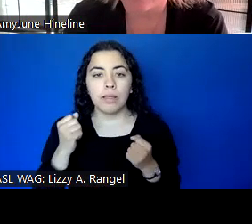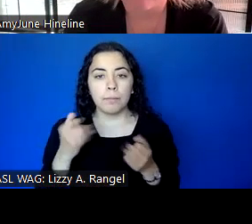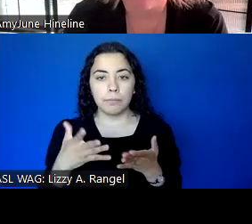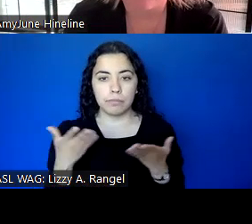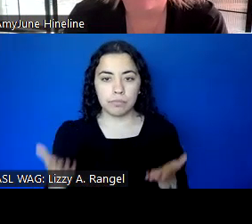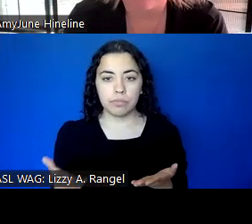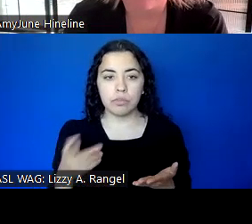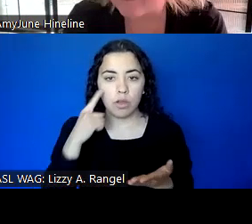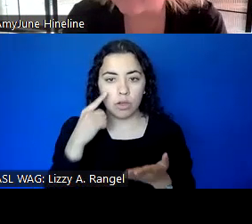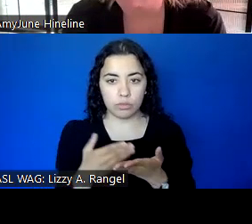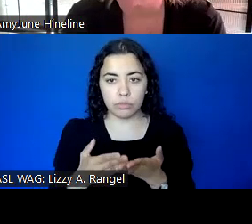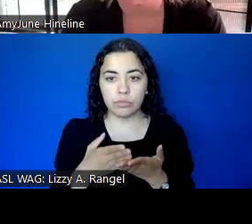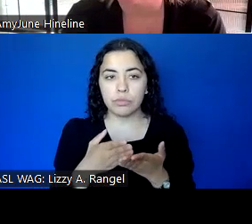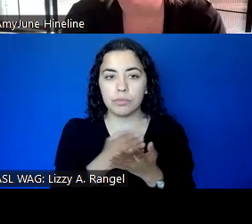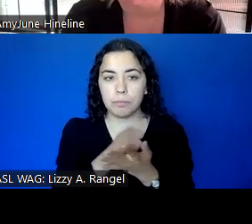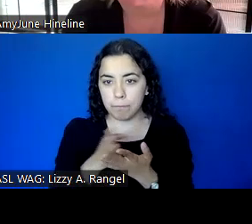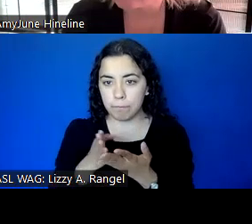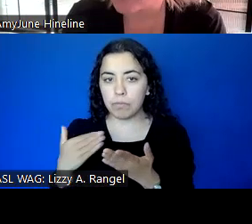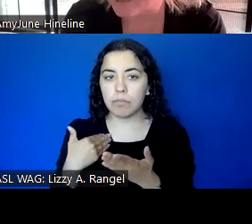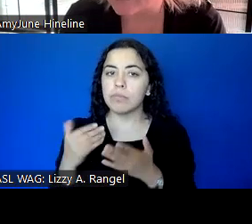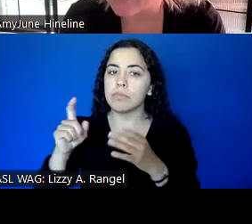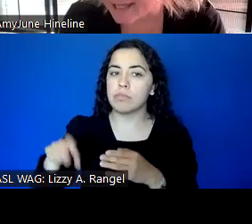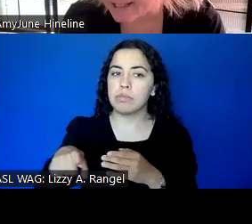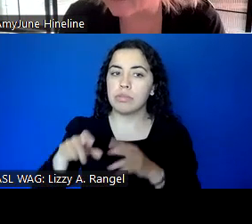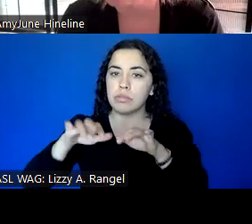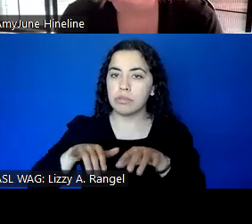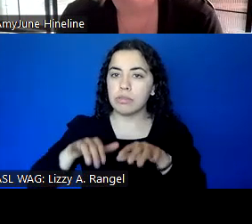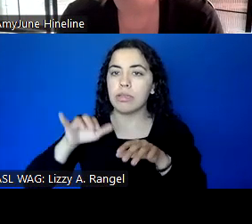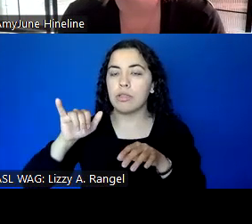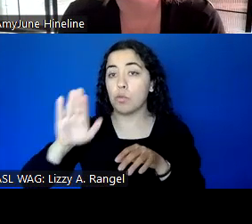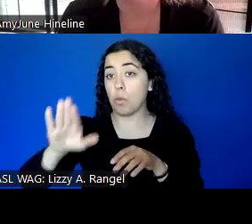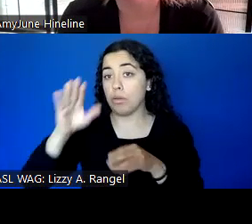I can't see it enough. It takes me four or five times to get that done, and you know,